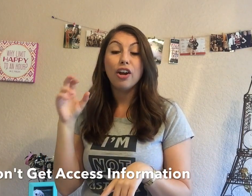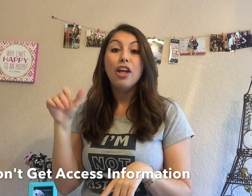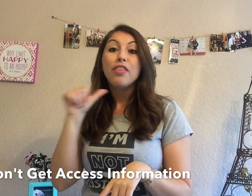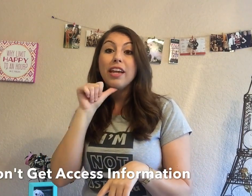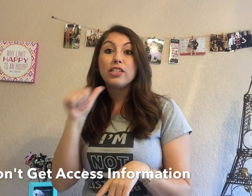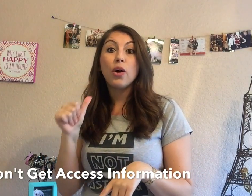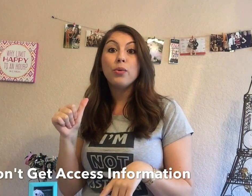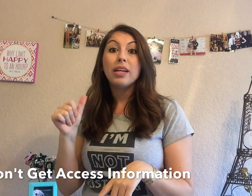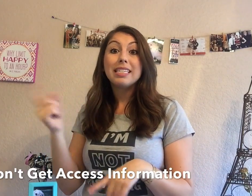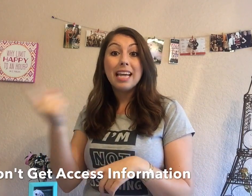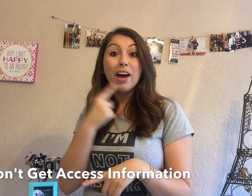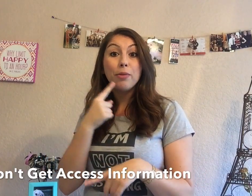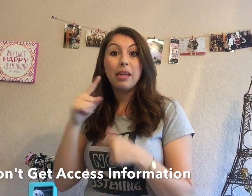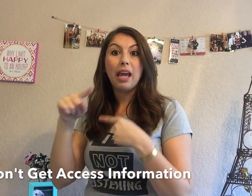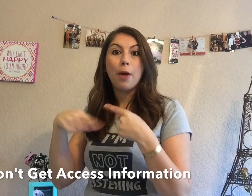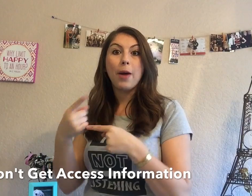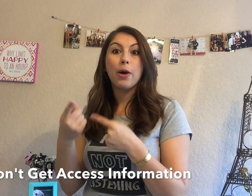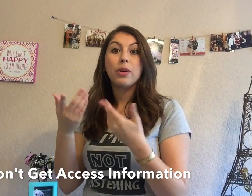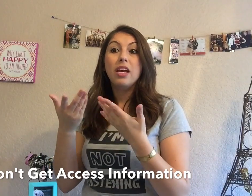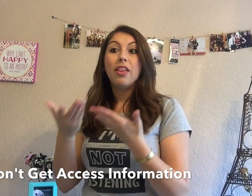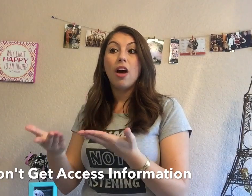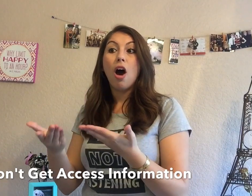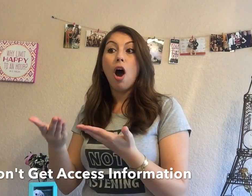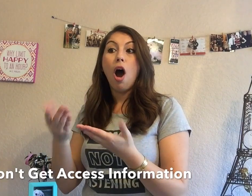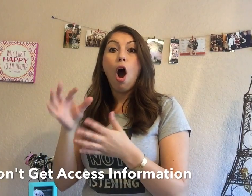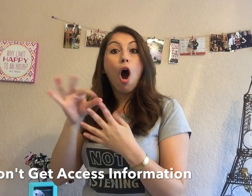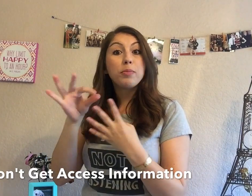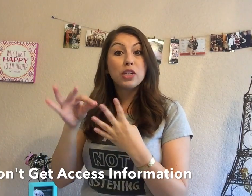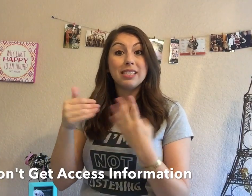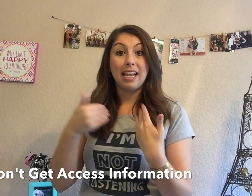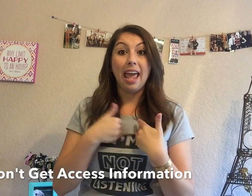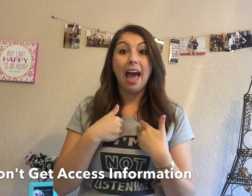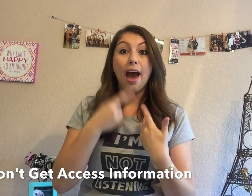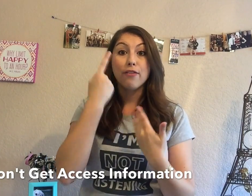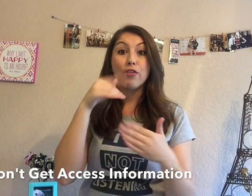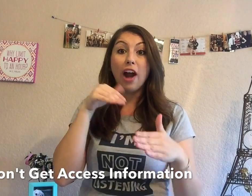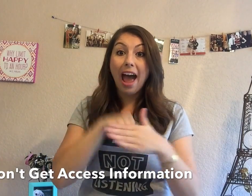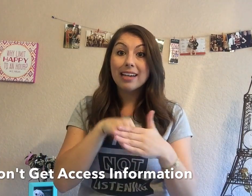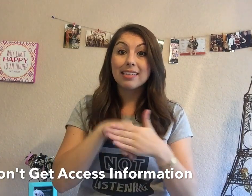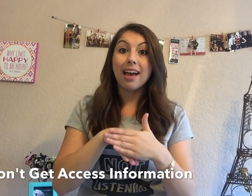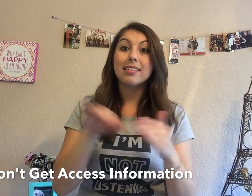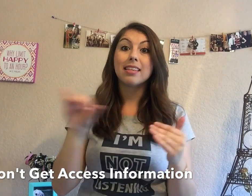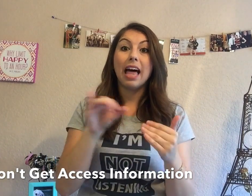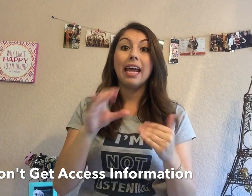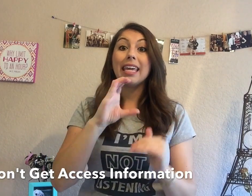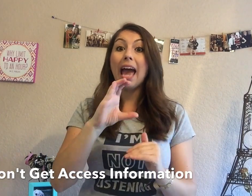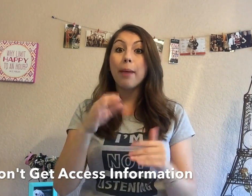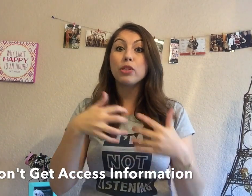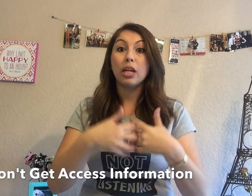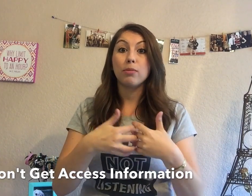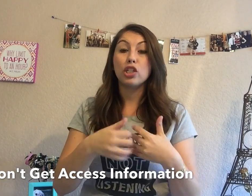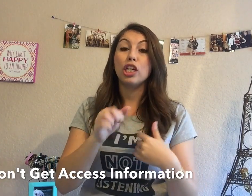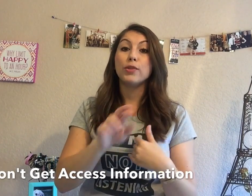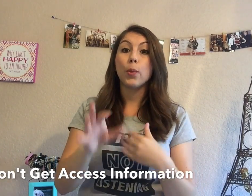they don't tell me about options that I have for access like: captioning machines,